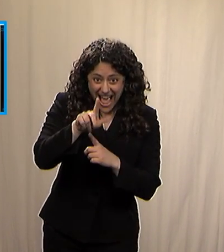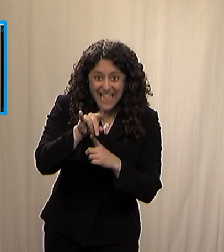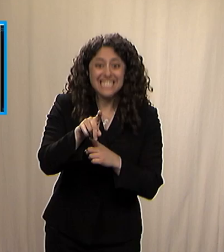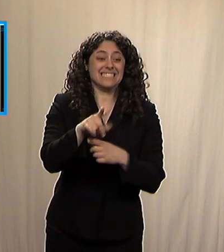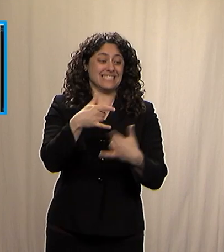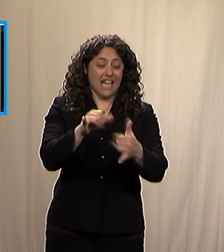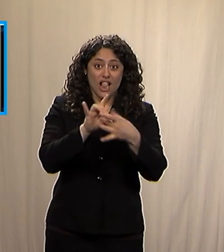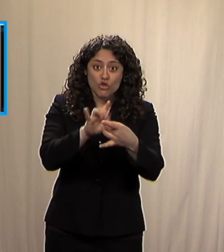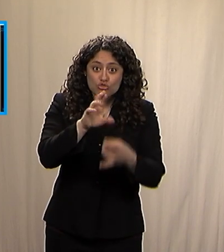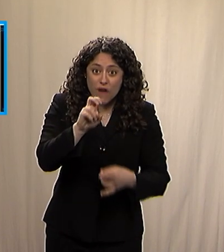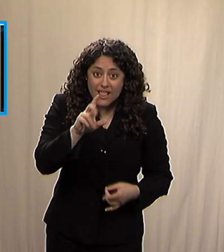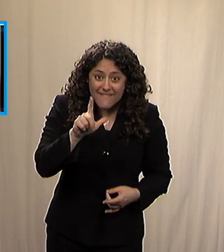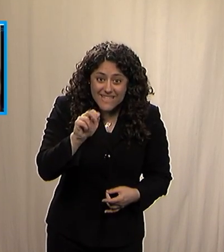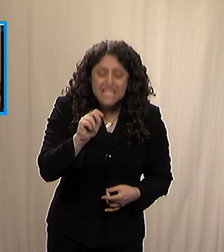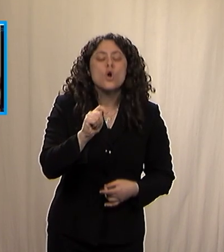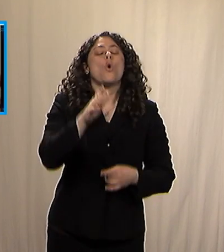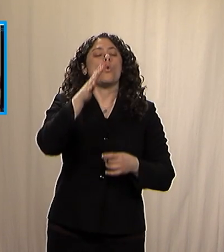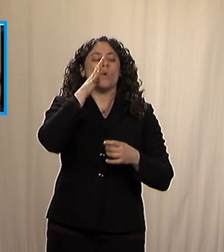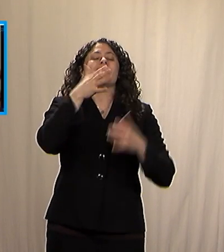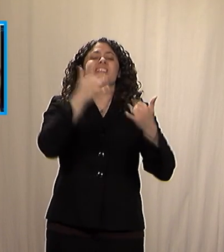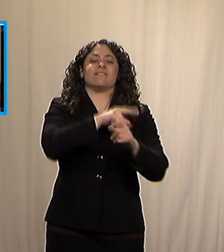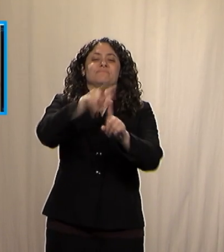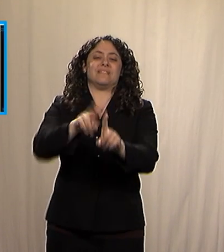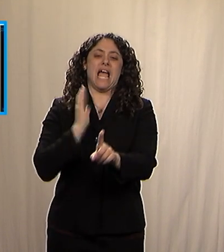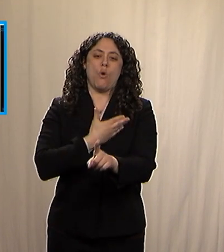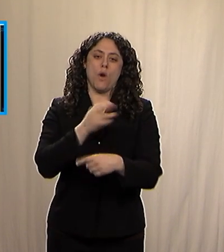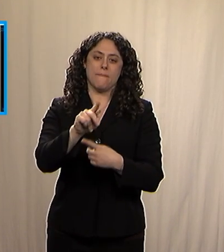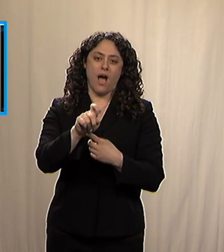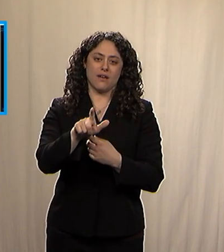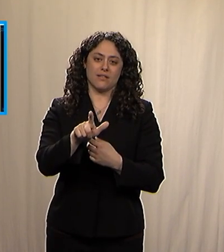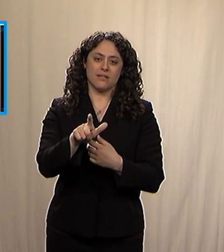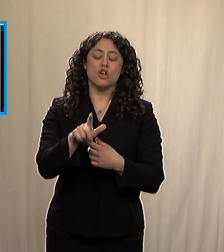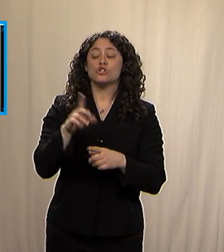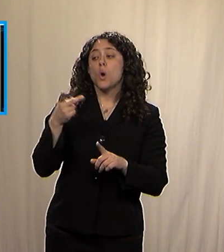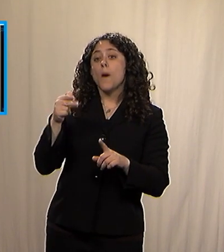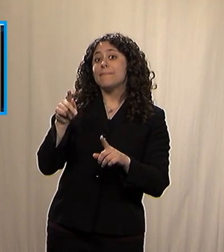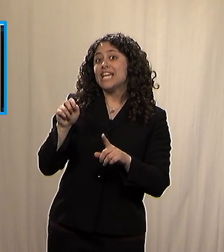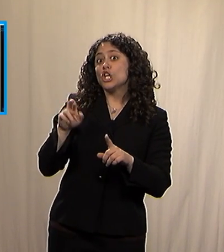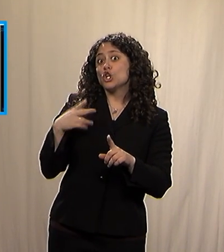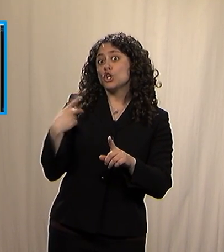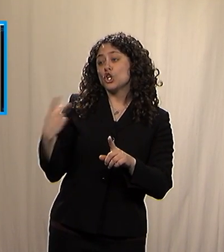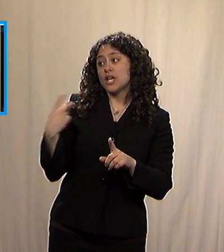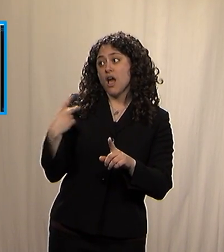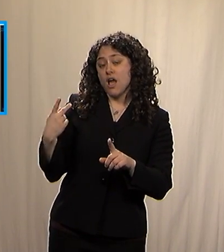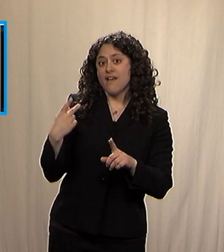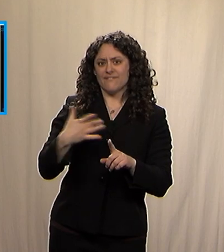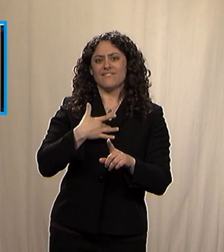Peter and I both think we're giving vocabulary to things people already know about.